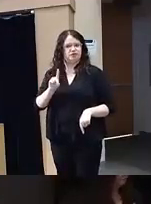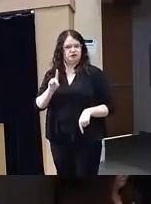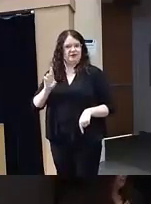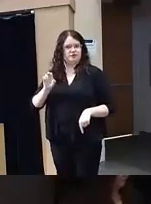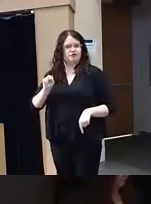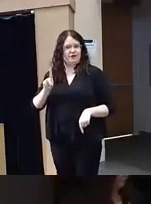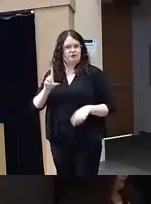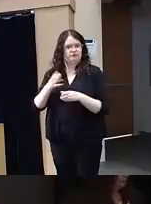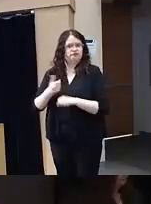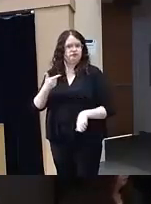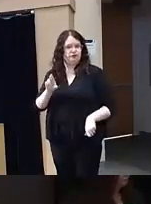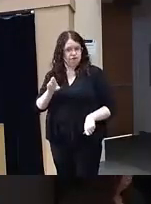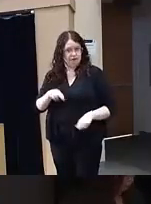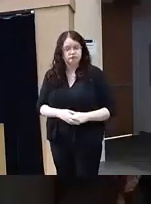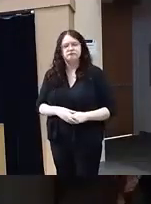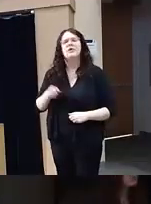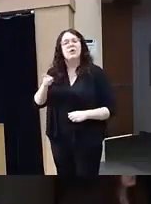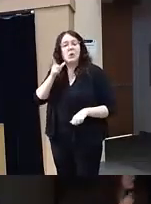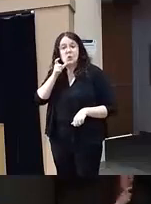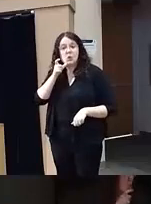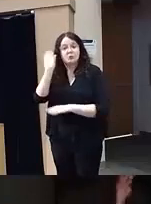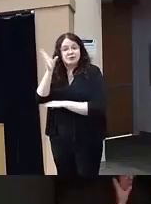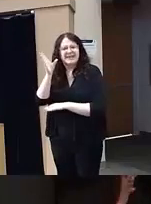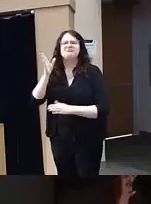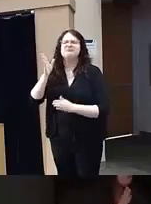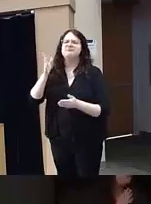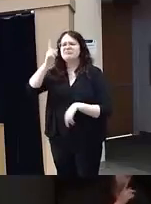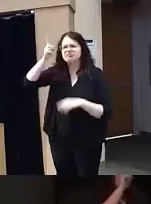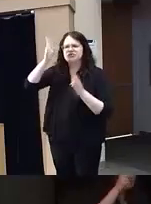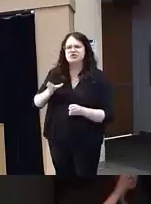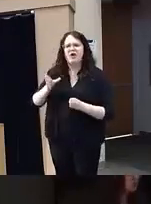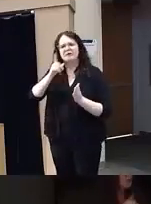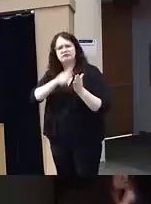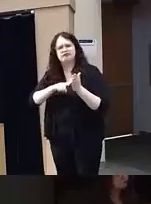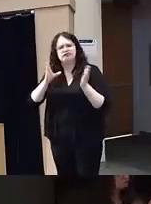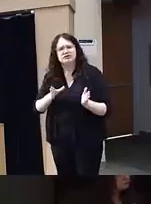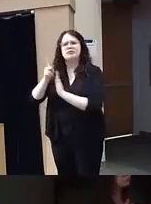um Scholars expert clinicians researchers policy makers people who have National